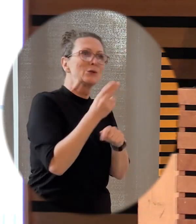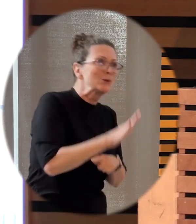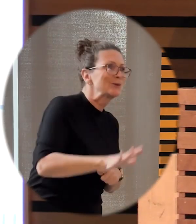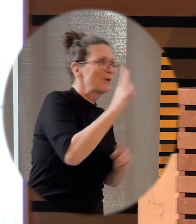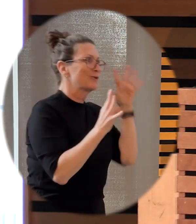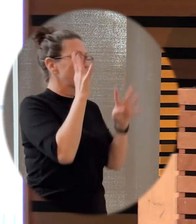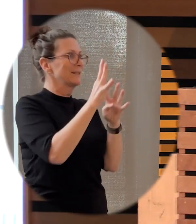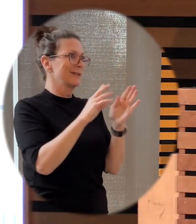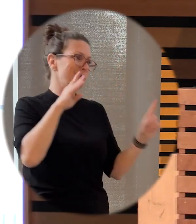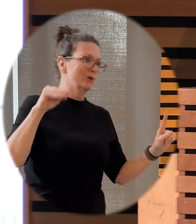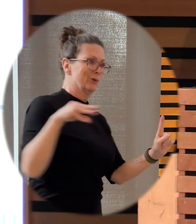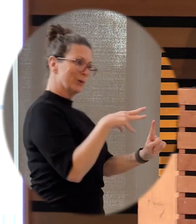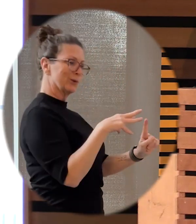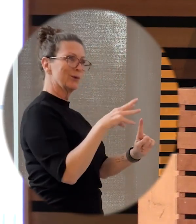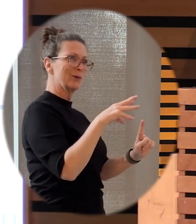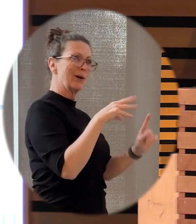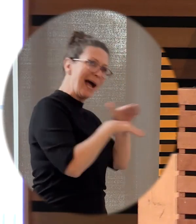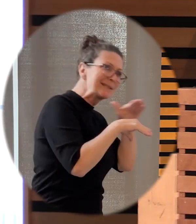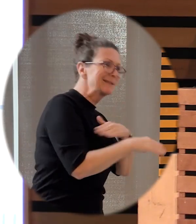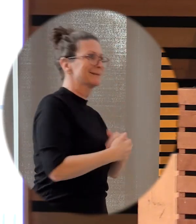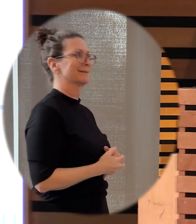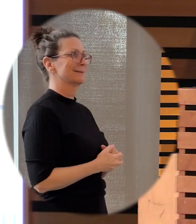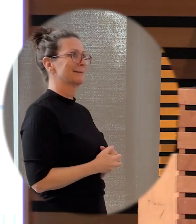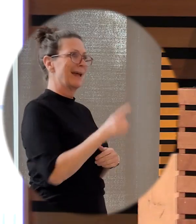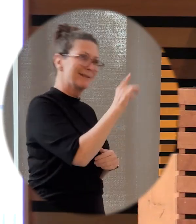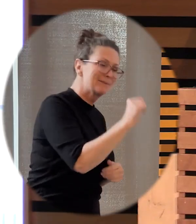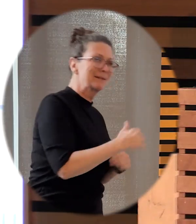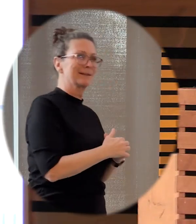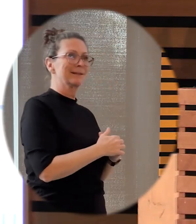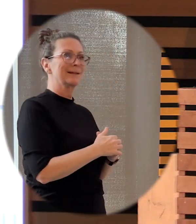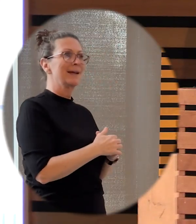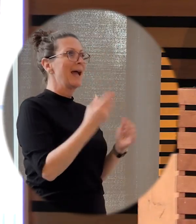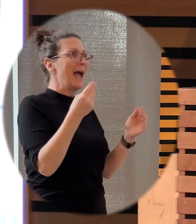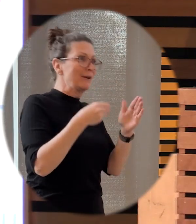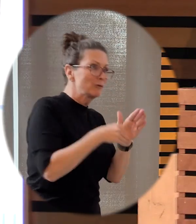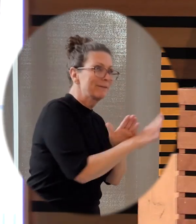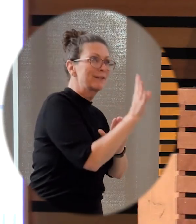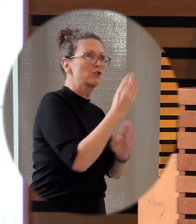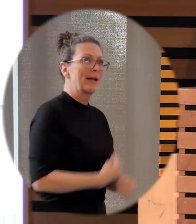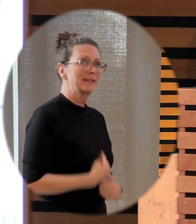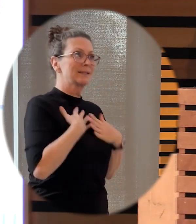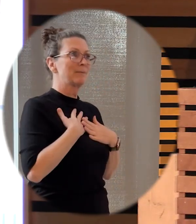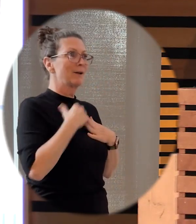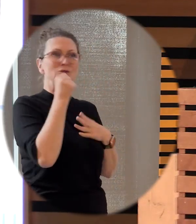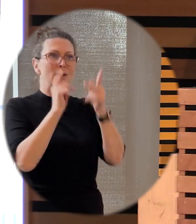the importance of accessibility in a way that prompts reflection and inspires action from